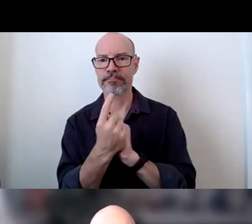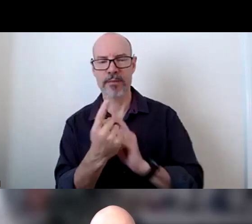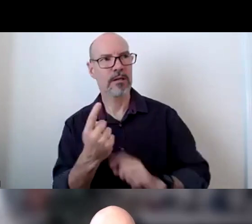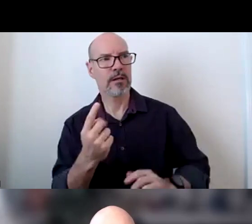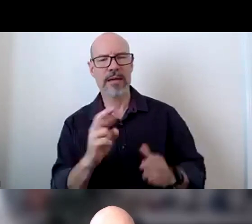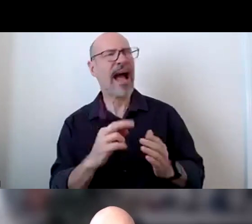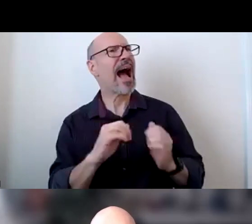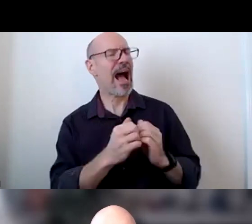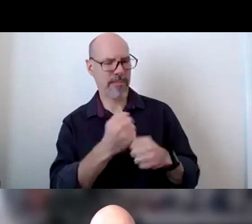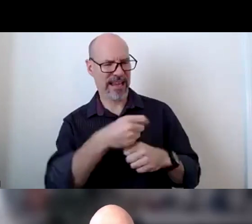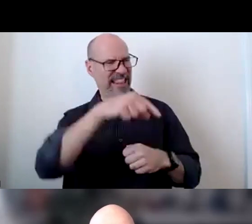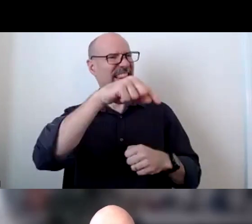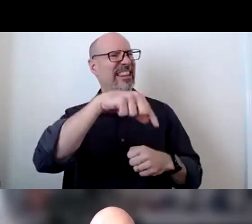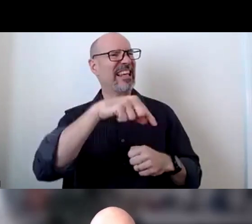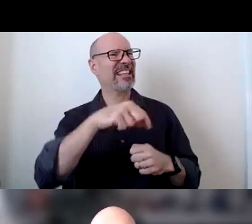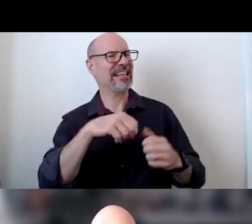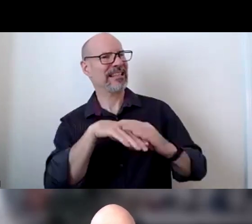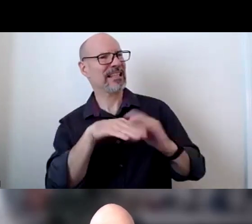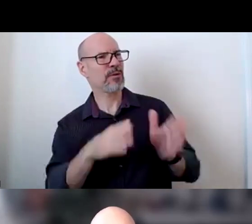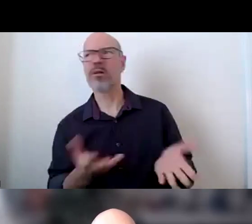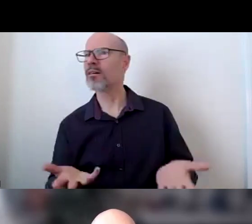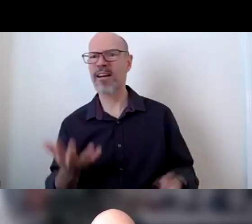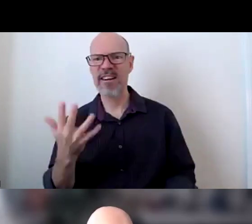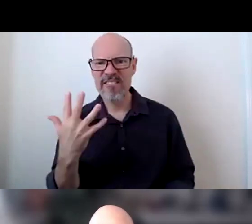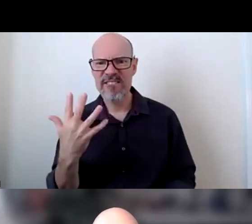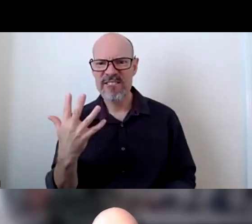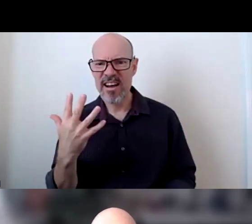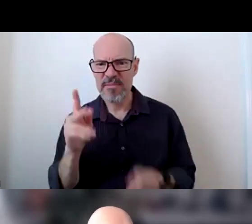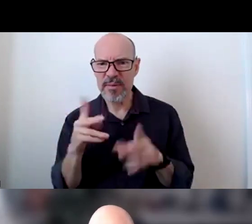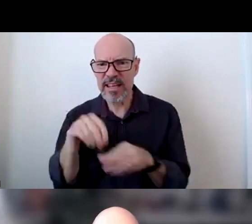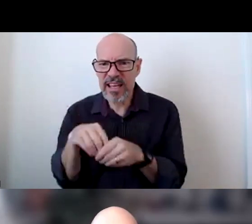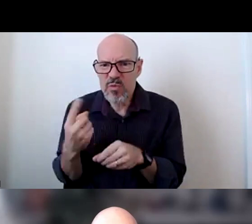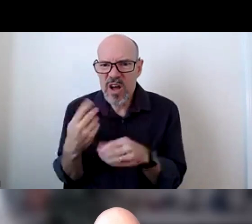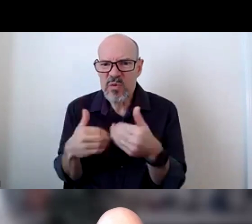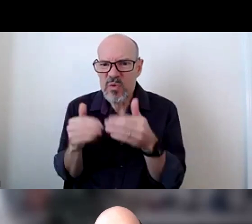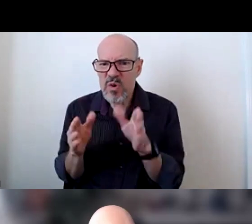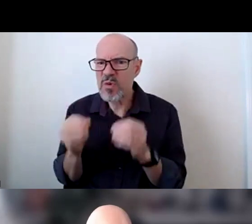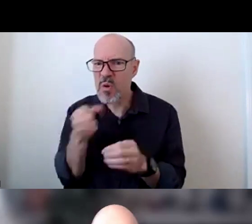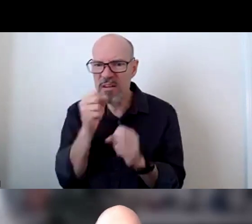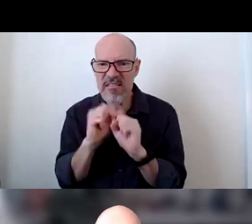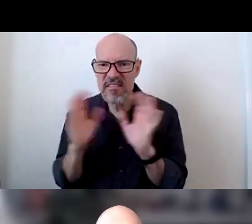accessible, and when they say "This" they're talking a tiny room, that has five people, no microphone, no speaker system,